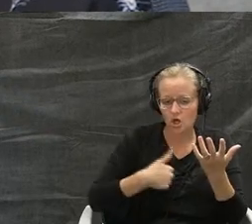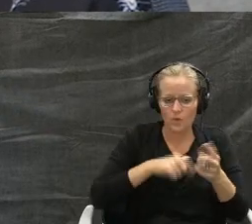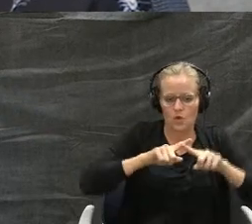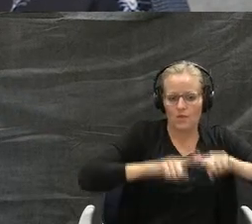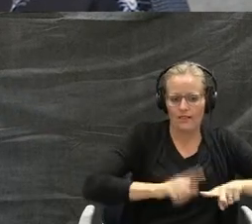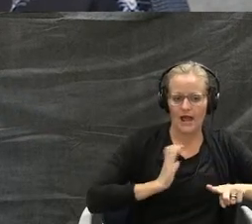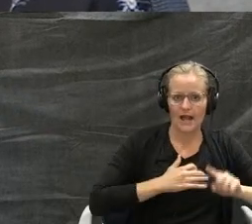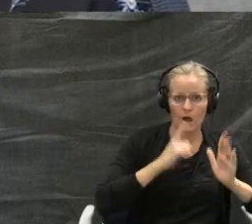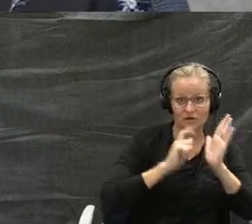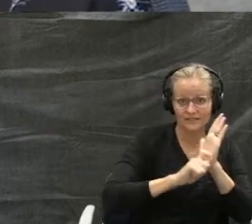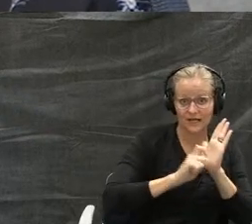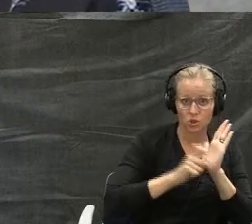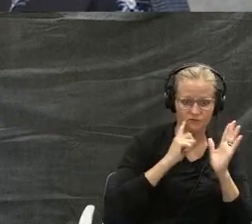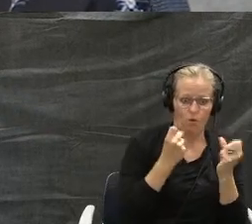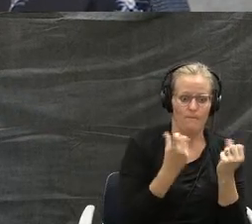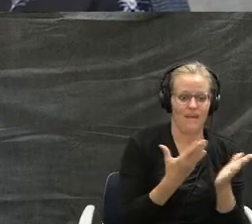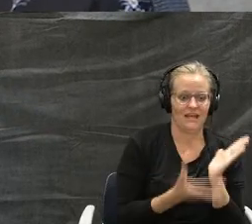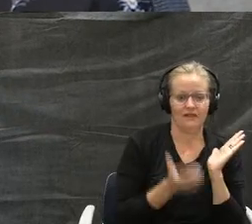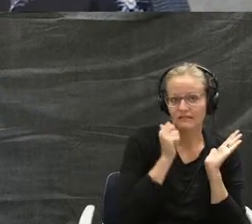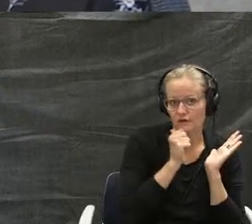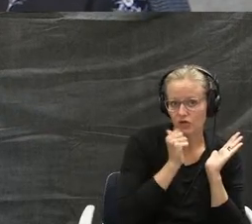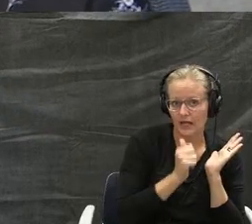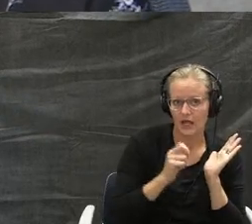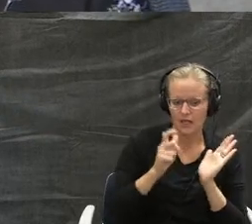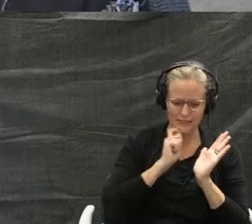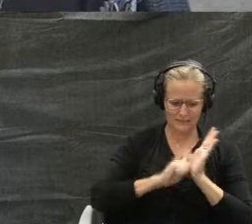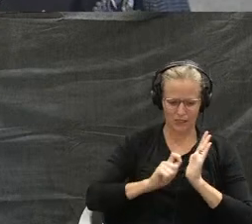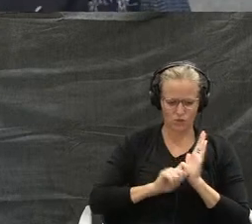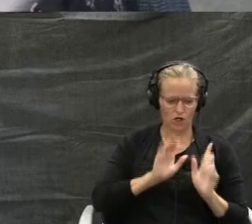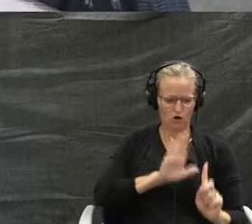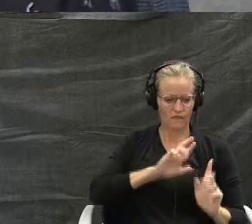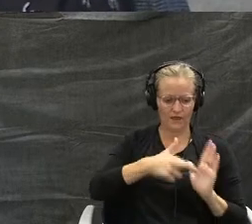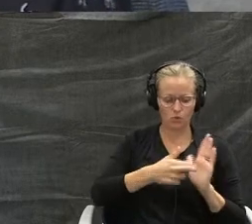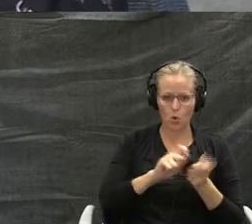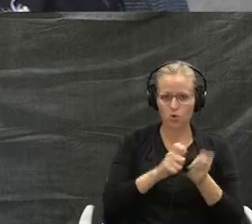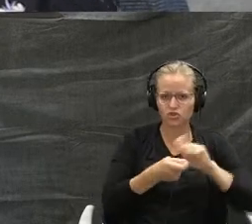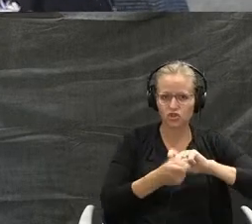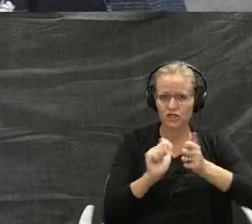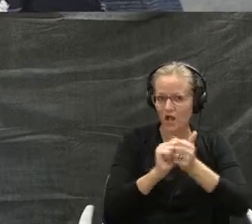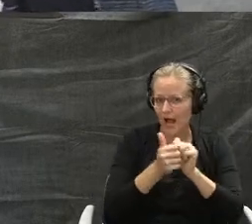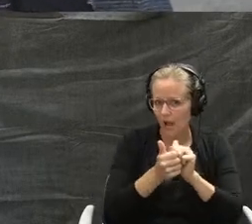throughout the day. How will their roles change? If middle school kids in high school kids